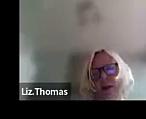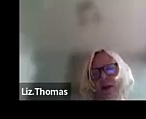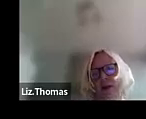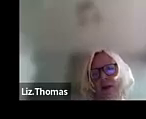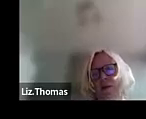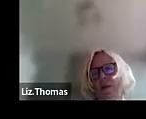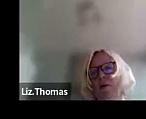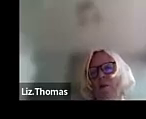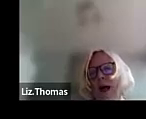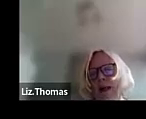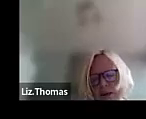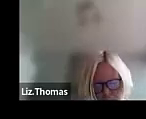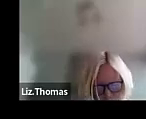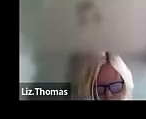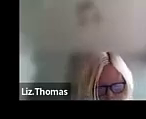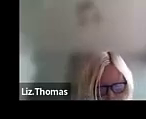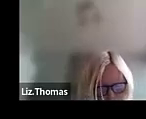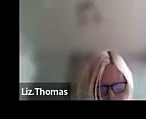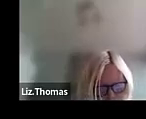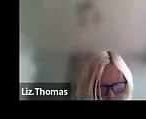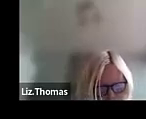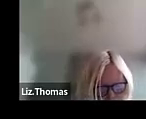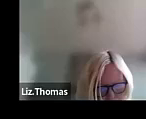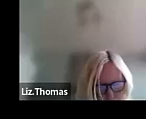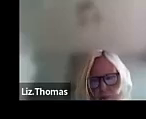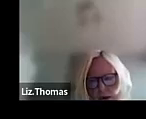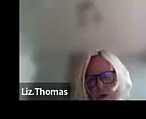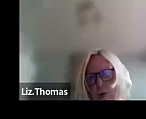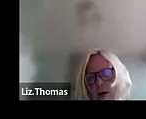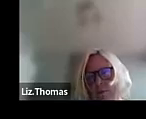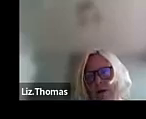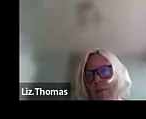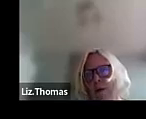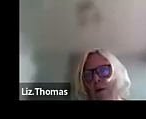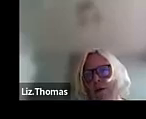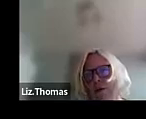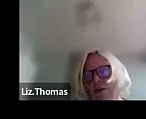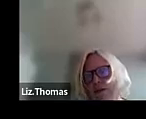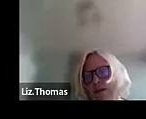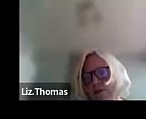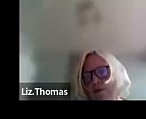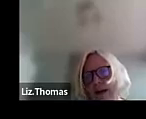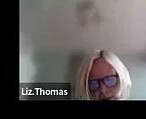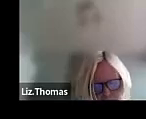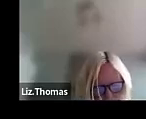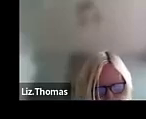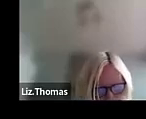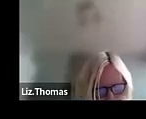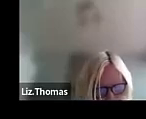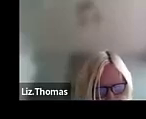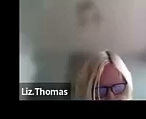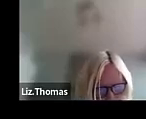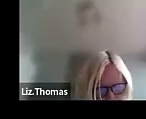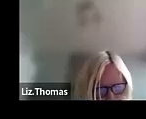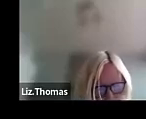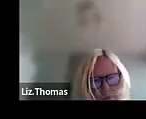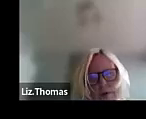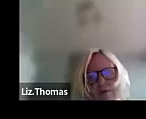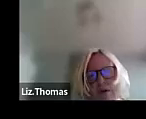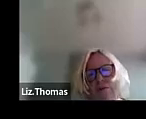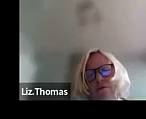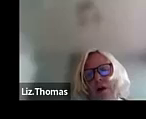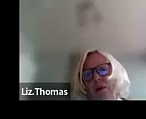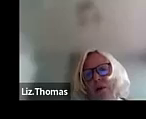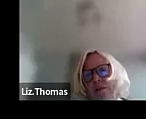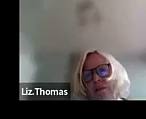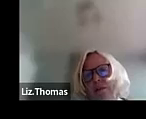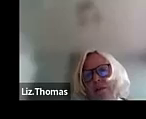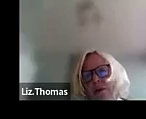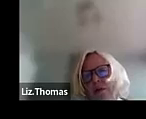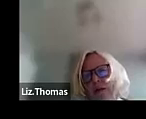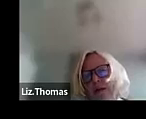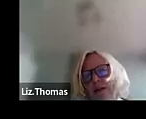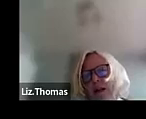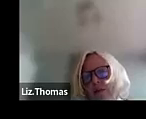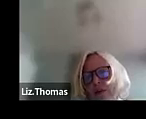Liz.Thomas: We're a well equipped service. So we're equipped with more than just this great clinical, mobile van. But we've got the robust processes and